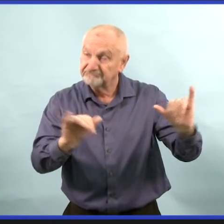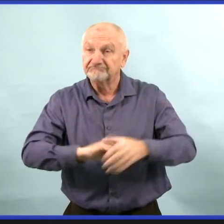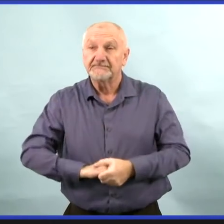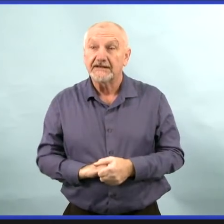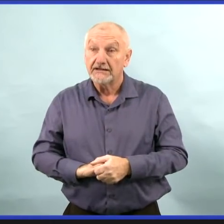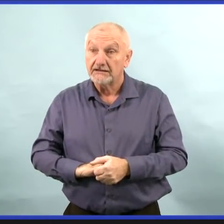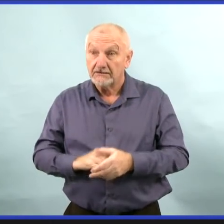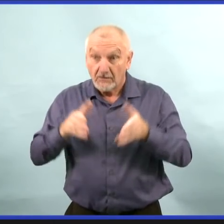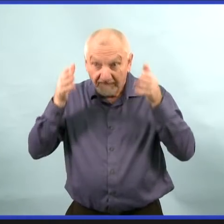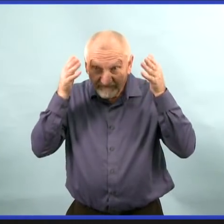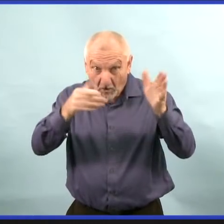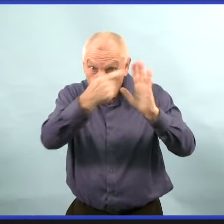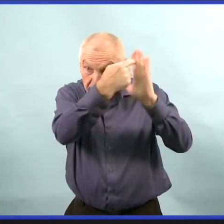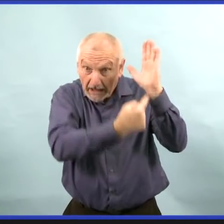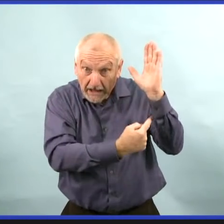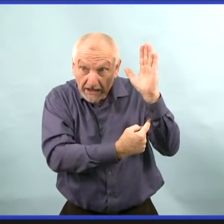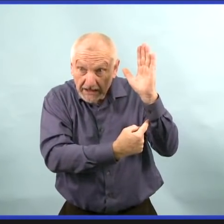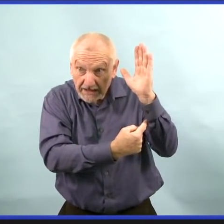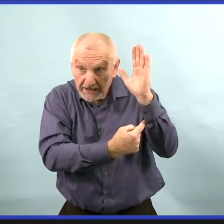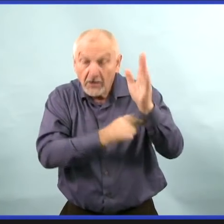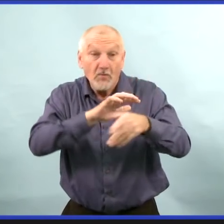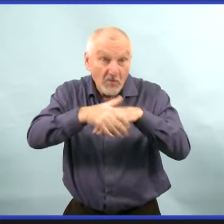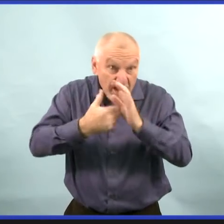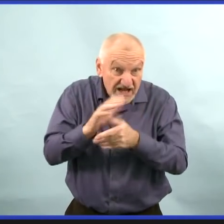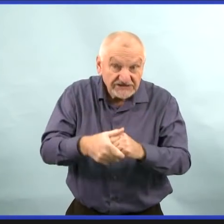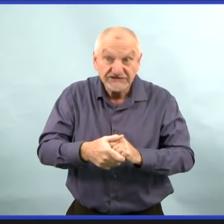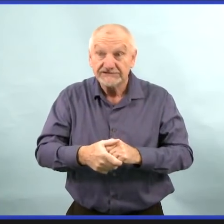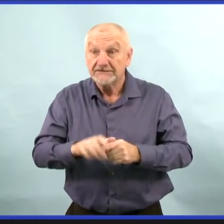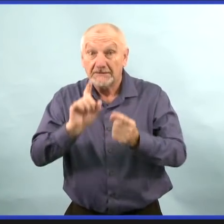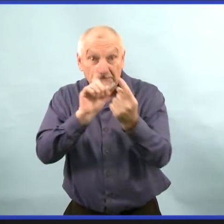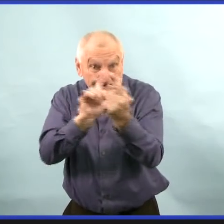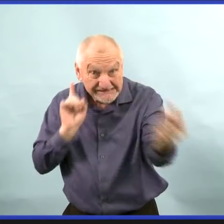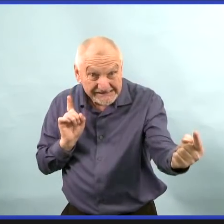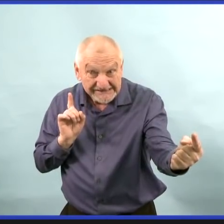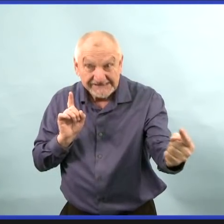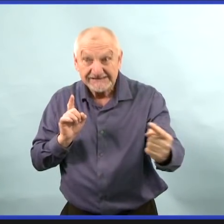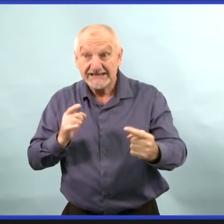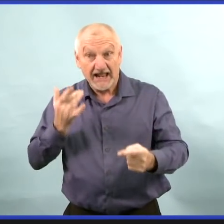fundamentals that we've all become so familiar with staying at home when you're feeling ill